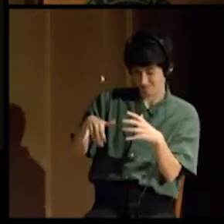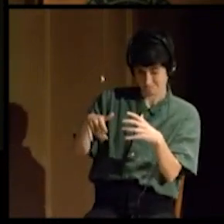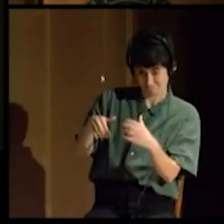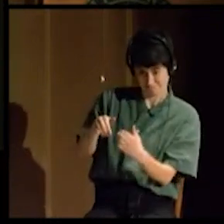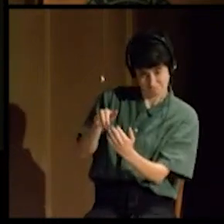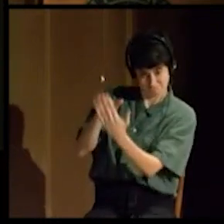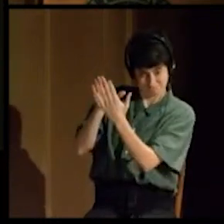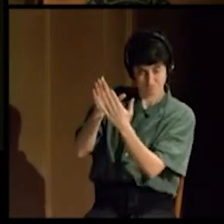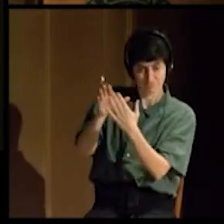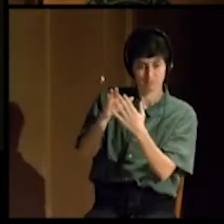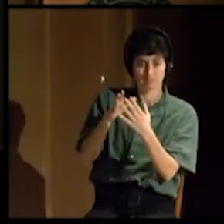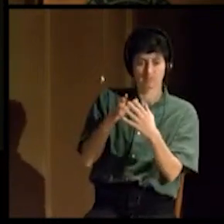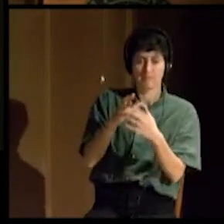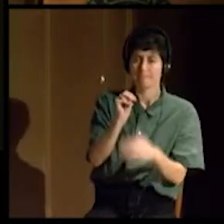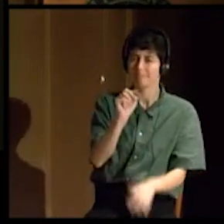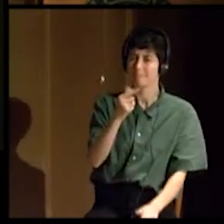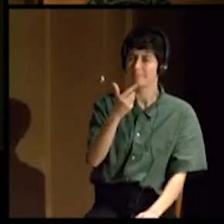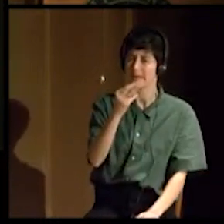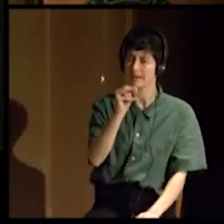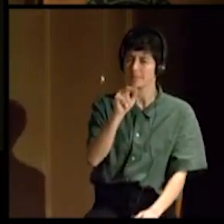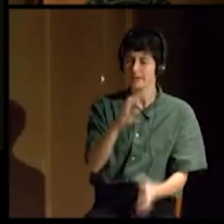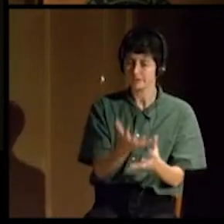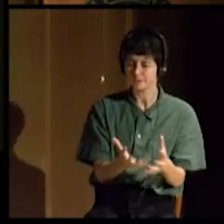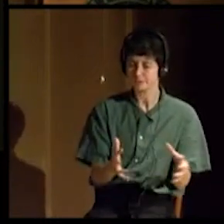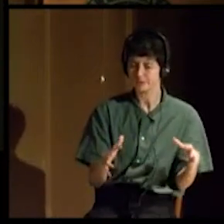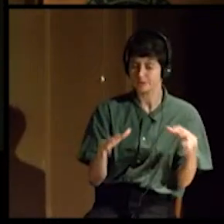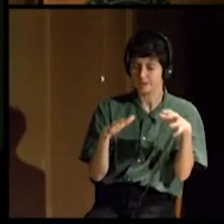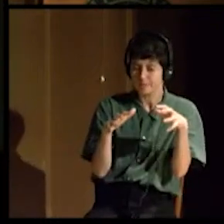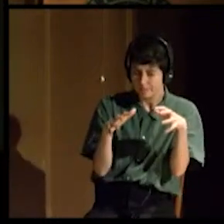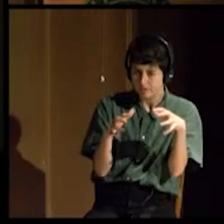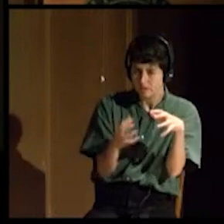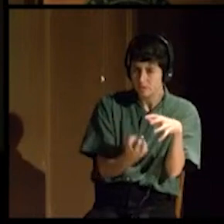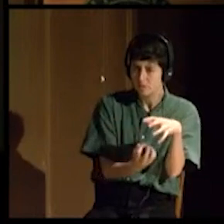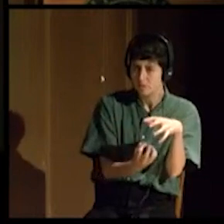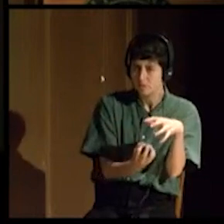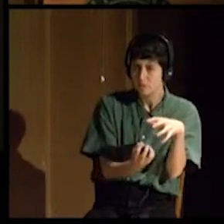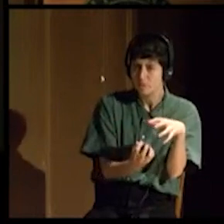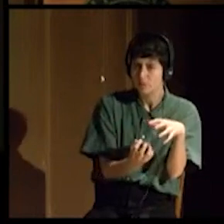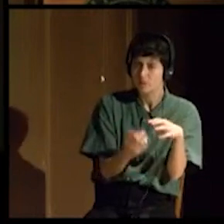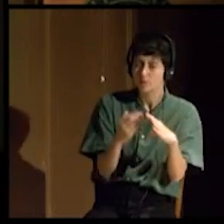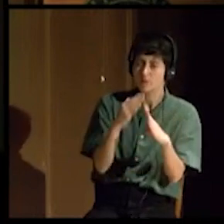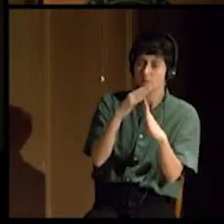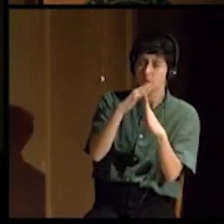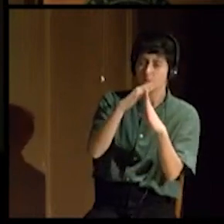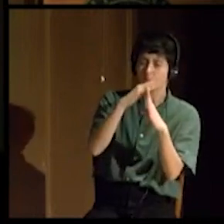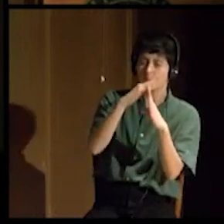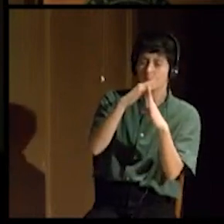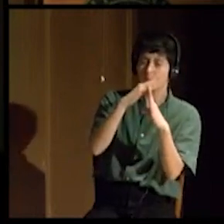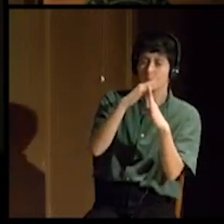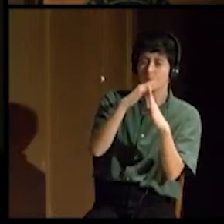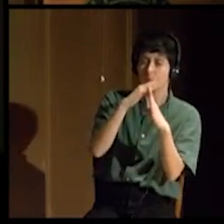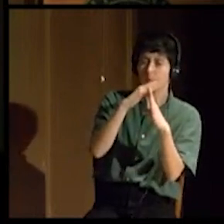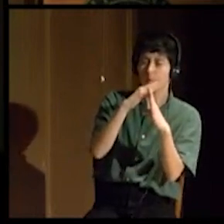The second hypothesis we wanted to test actually came from a set of experimental studies. And so these two studies by Lofgren